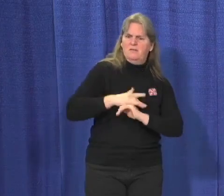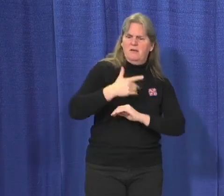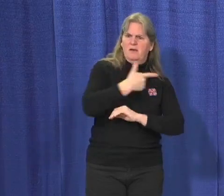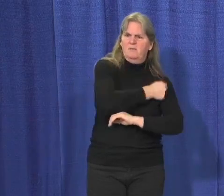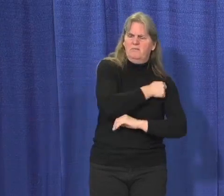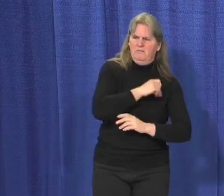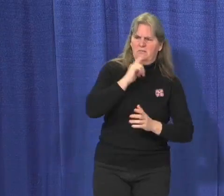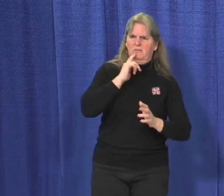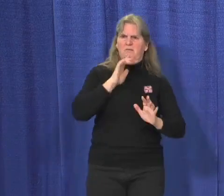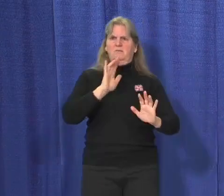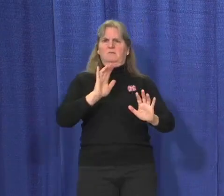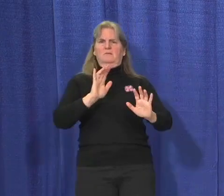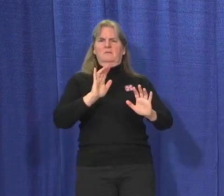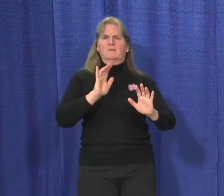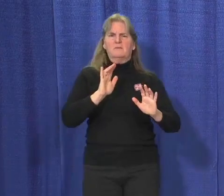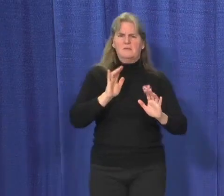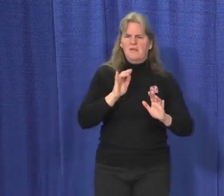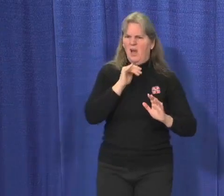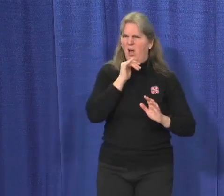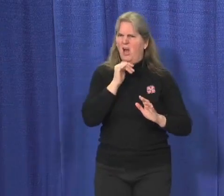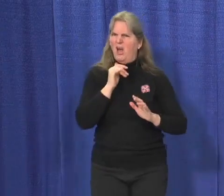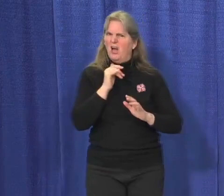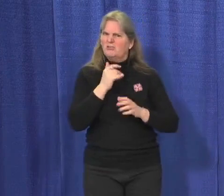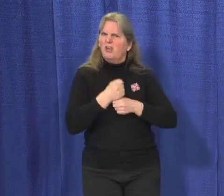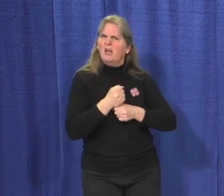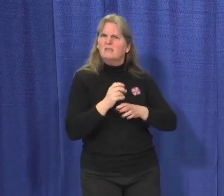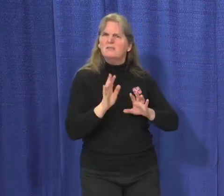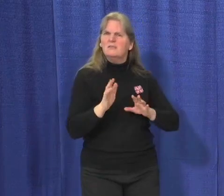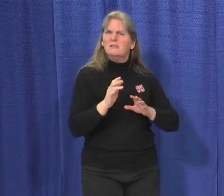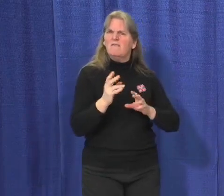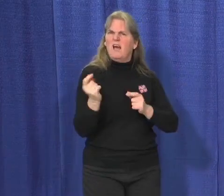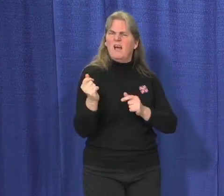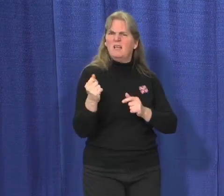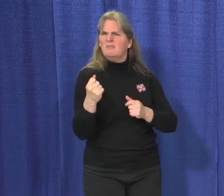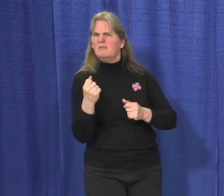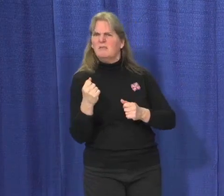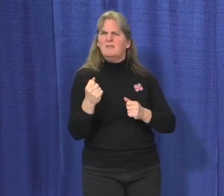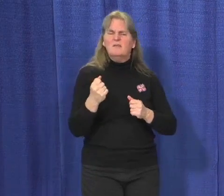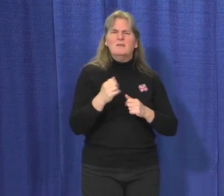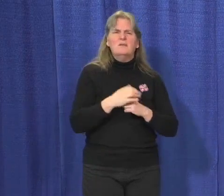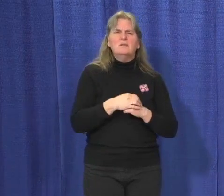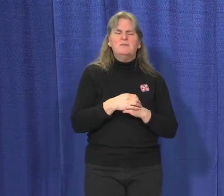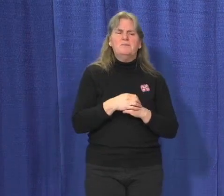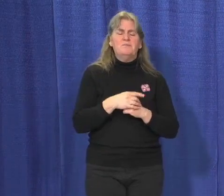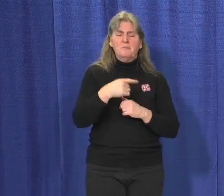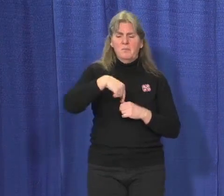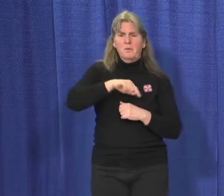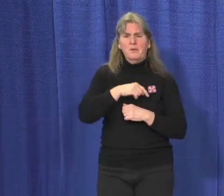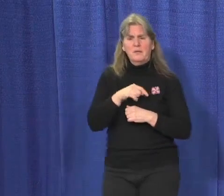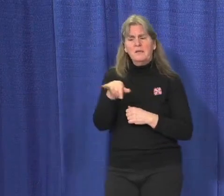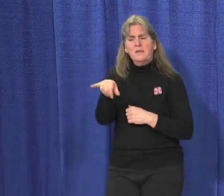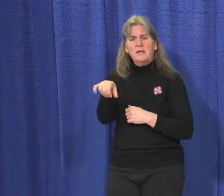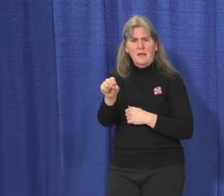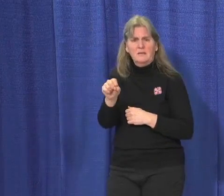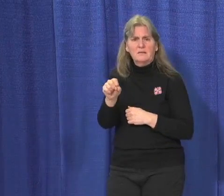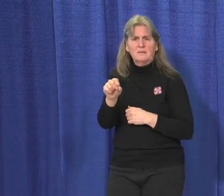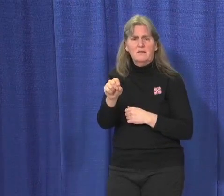to reach this vaccine. It's a matter of, yes this